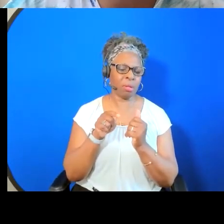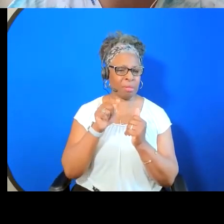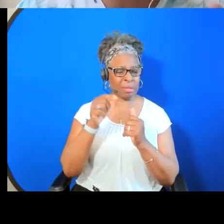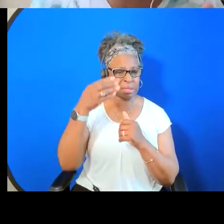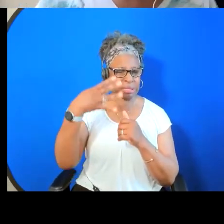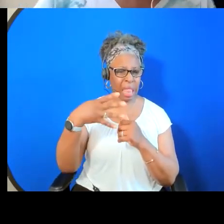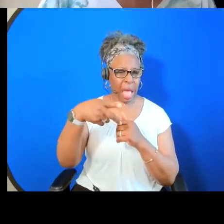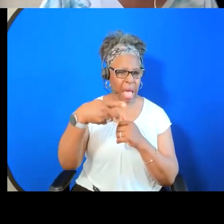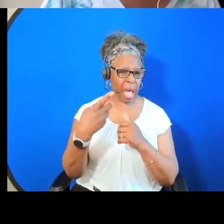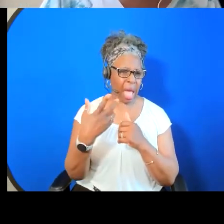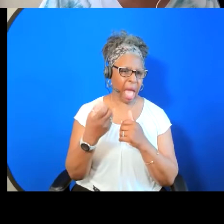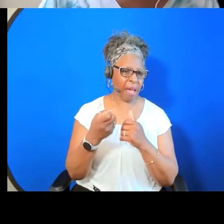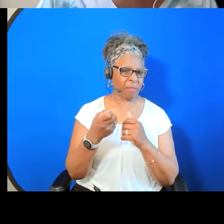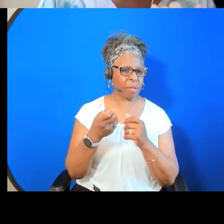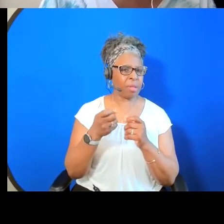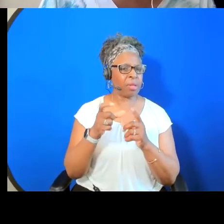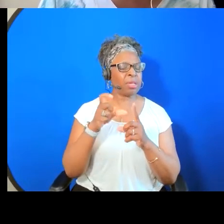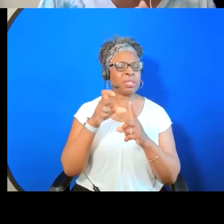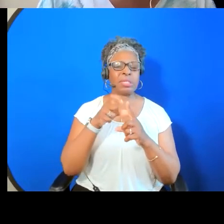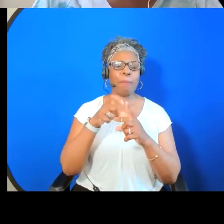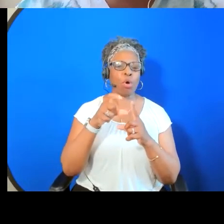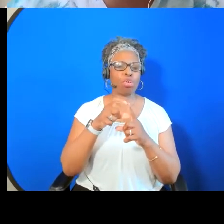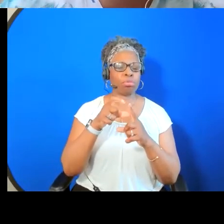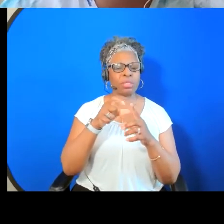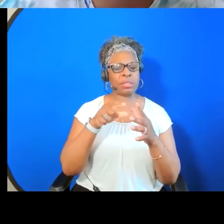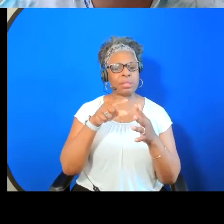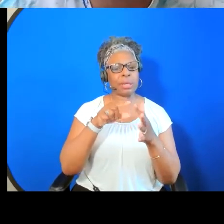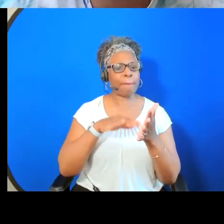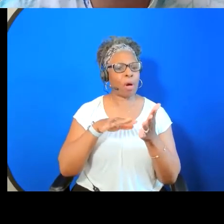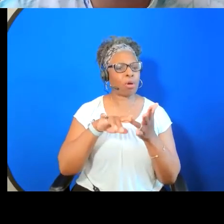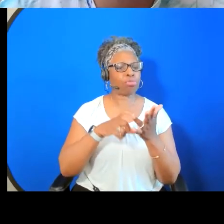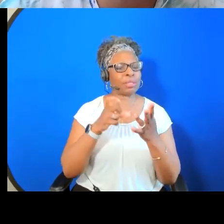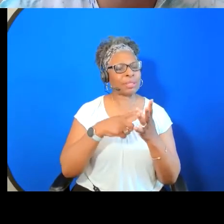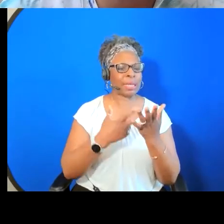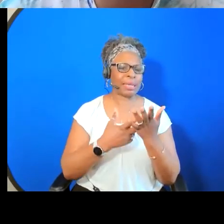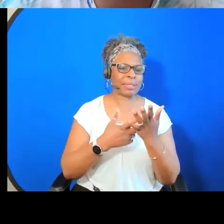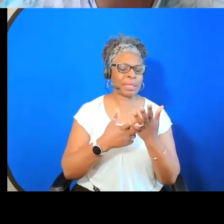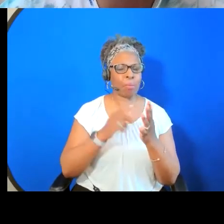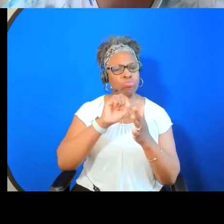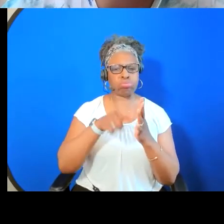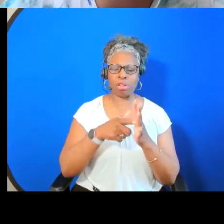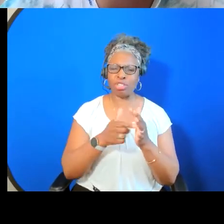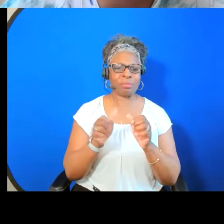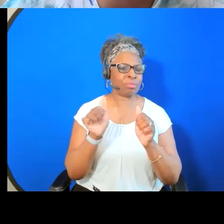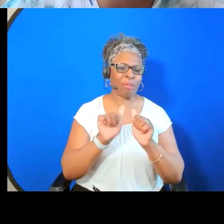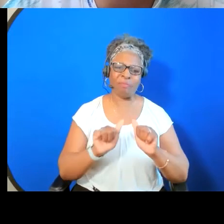I have “democracy as an unfinished project that requires constant re-evaluation and re-imagining”. And I really believe that democracy